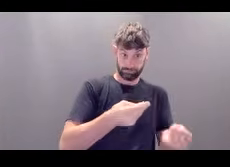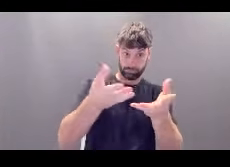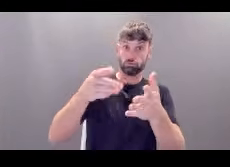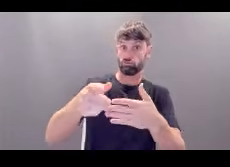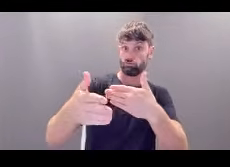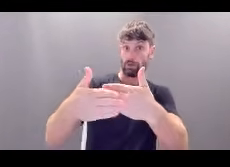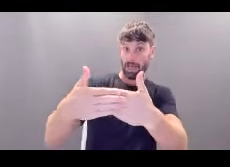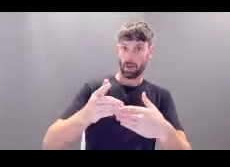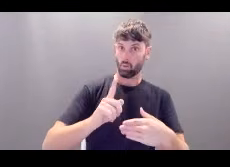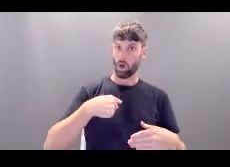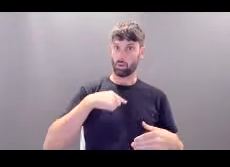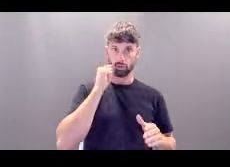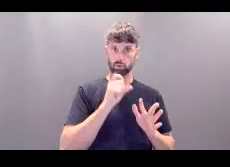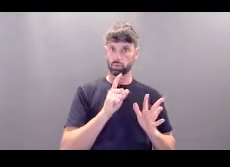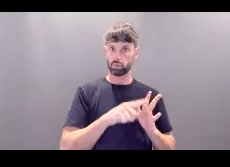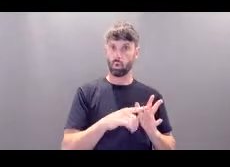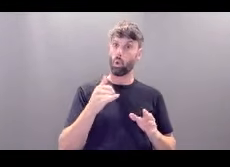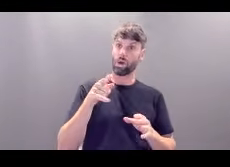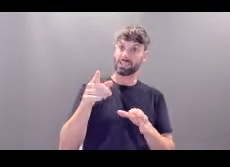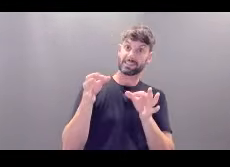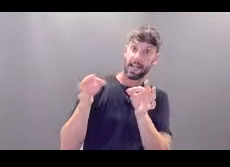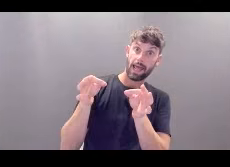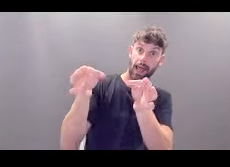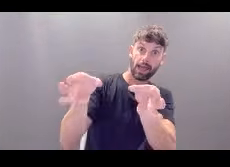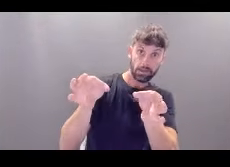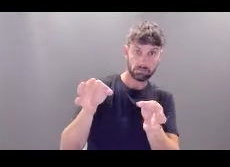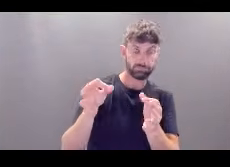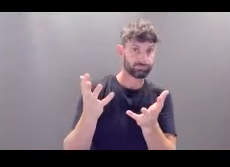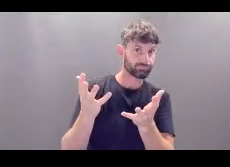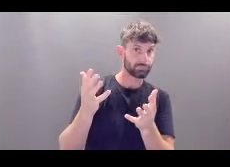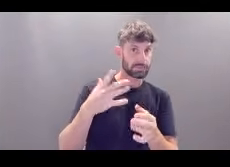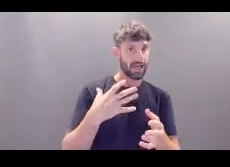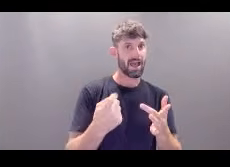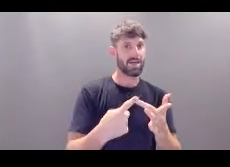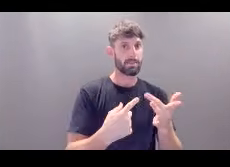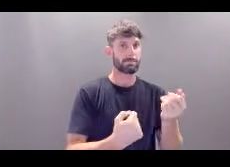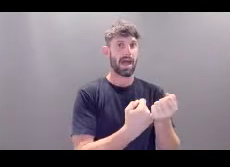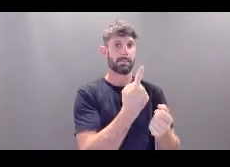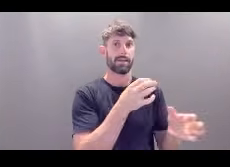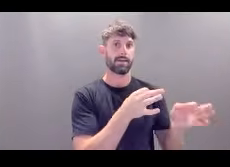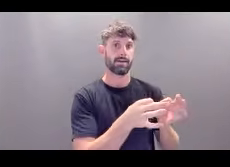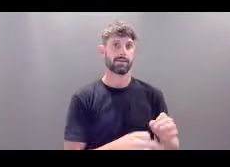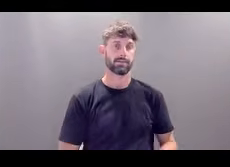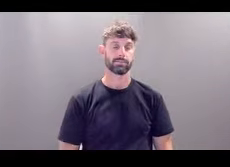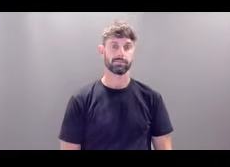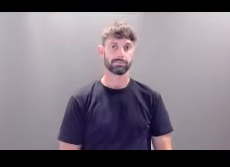there is a delay in a provider completing the repair. This is especially important if a participant